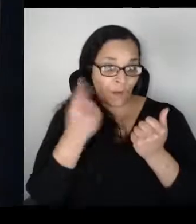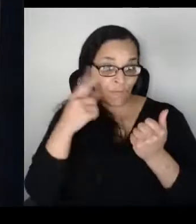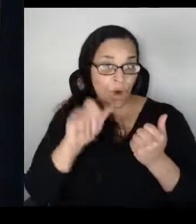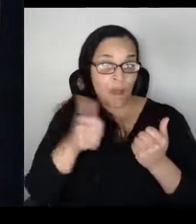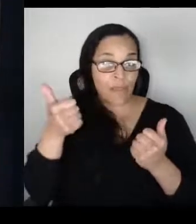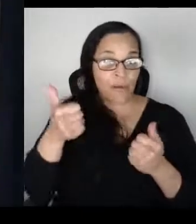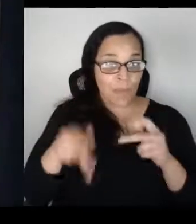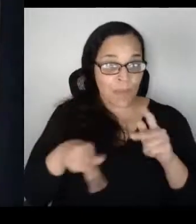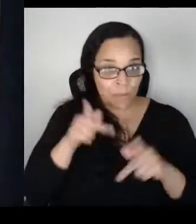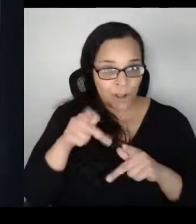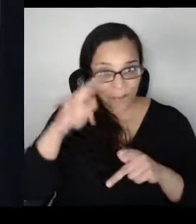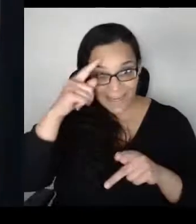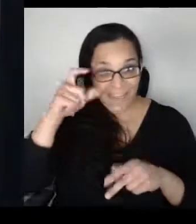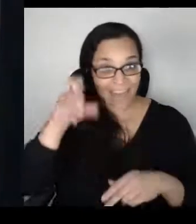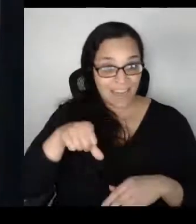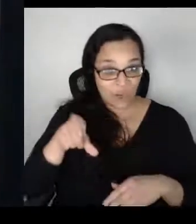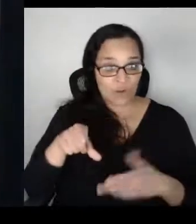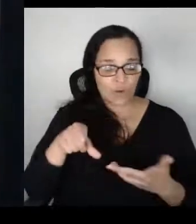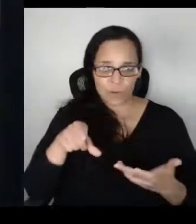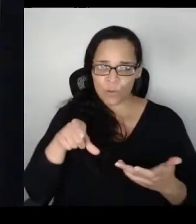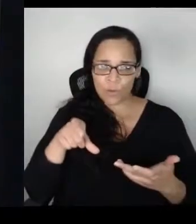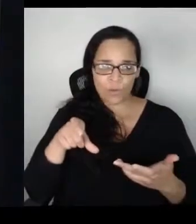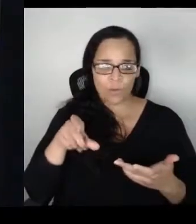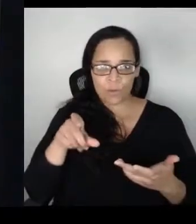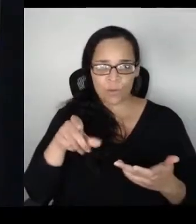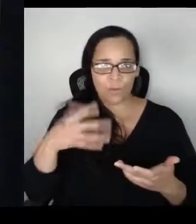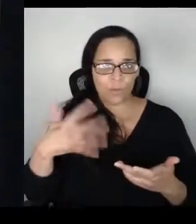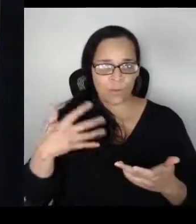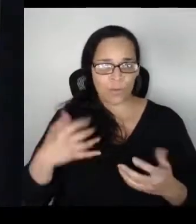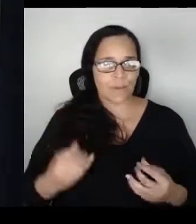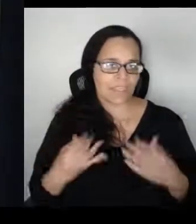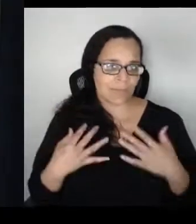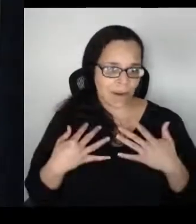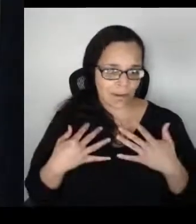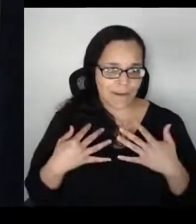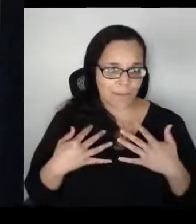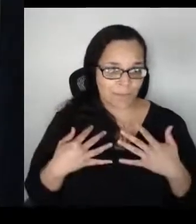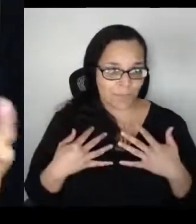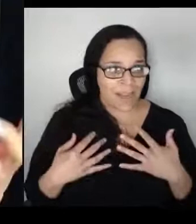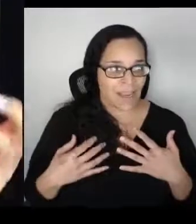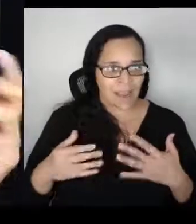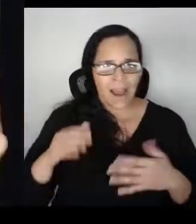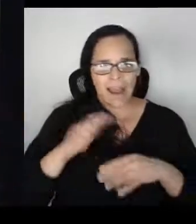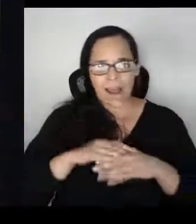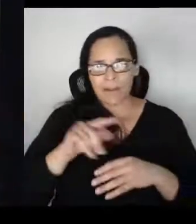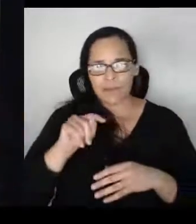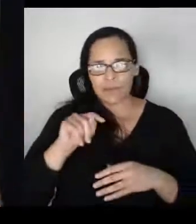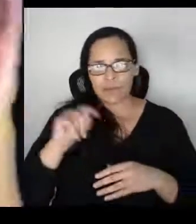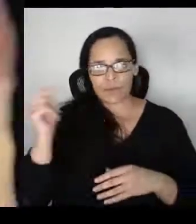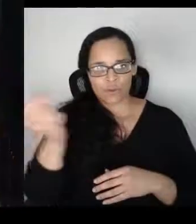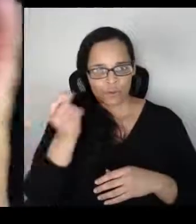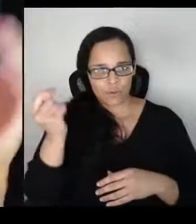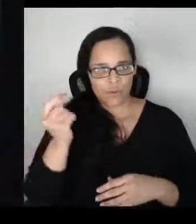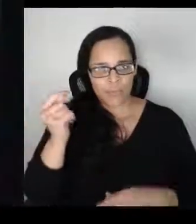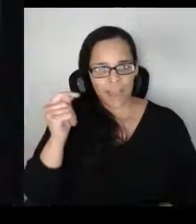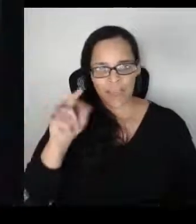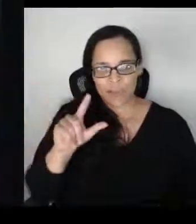It is very inspiring, in fact, we have a rally on Tuesday, the 27, the words are,